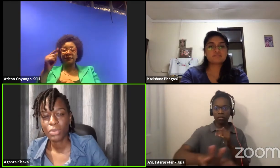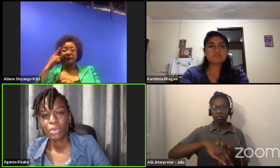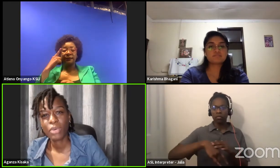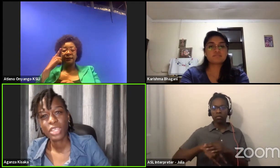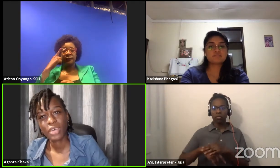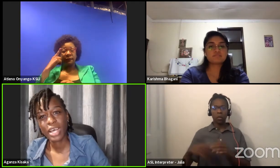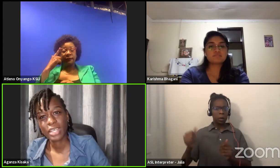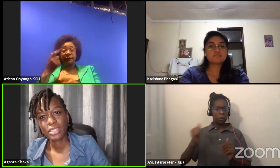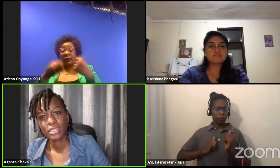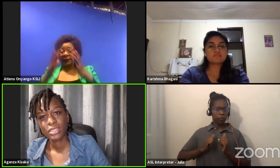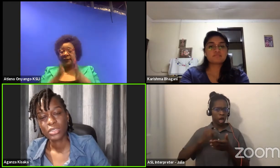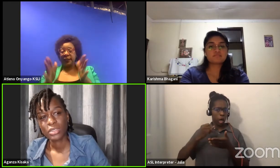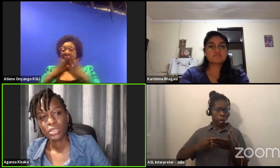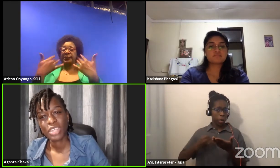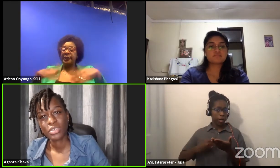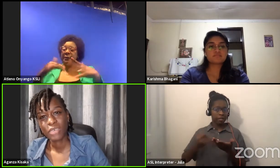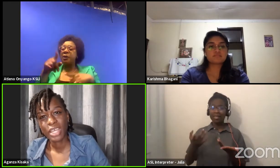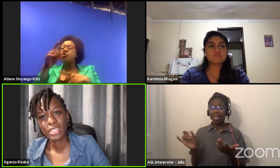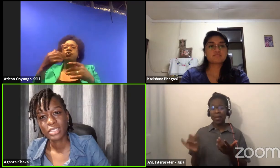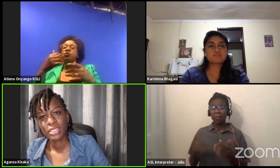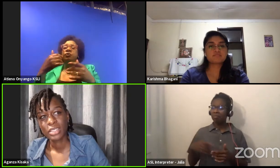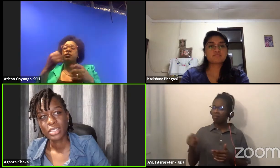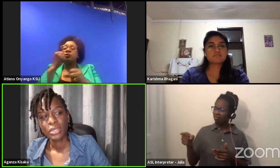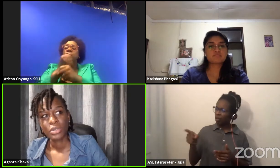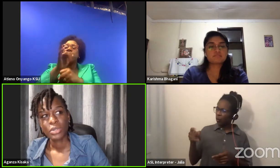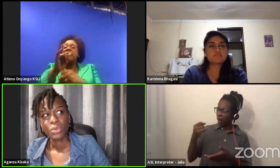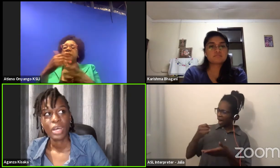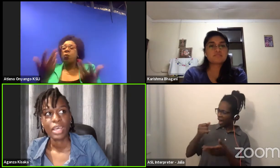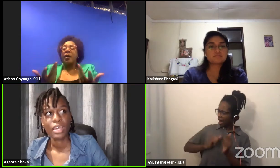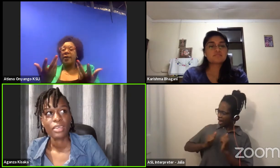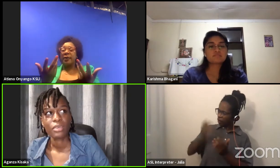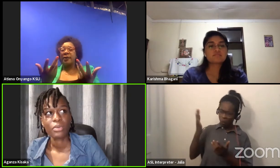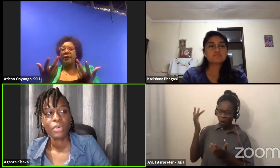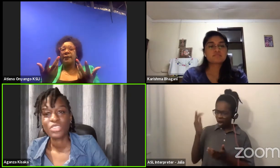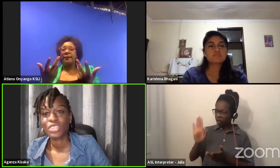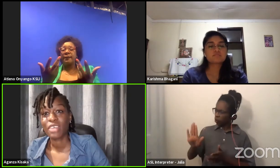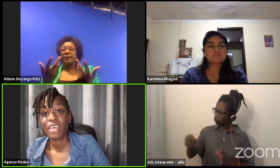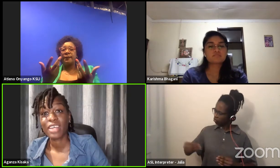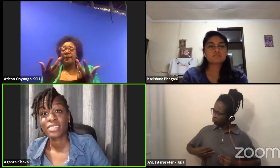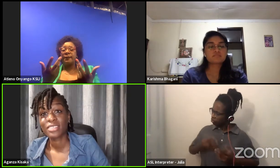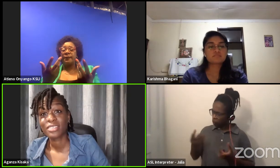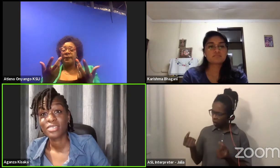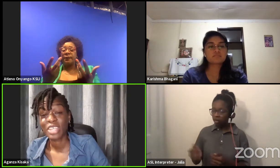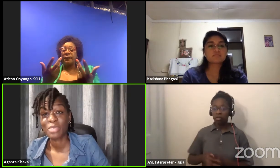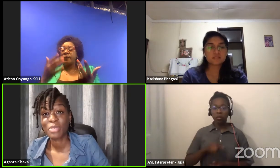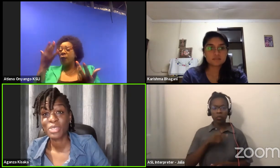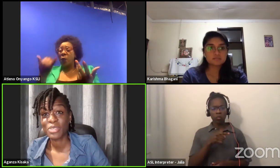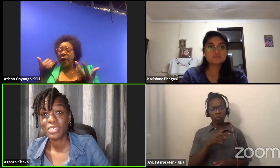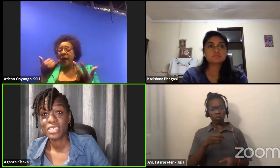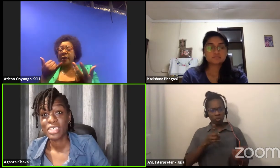Why do you act, why do you write, why do you direct? Why do you produce?